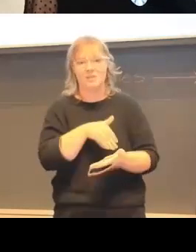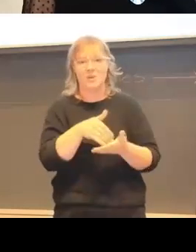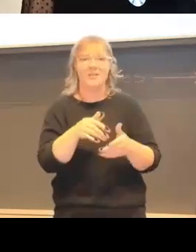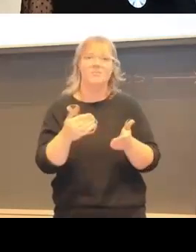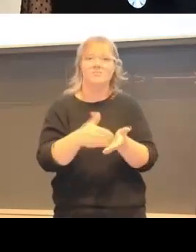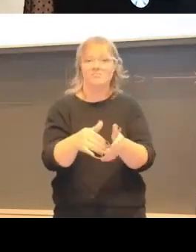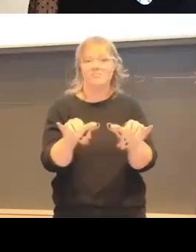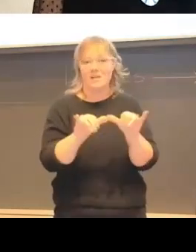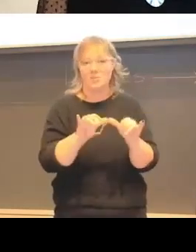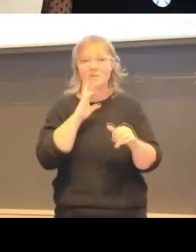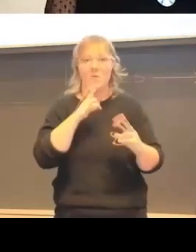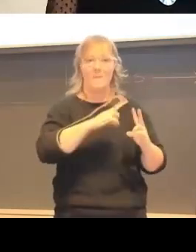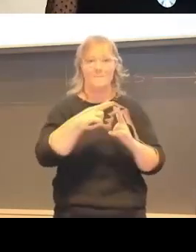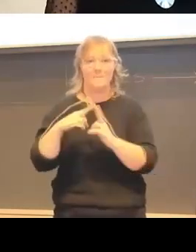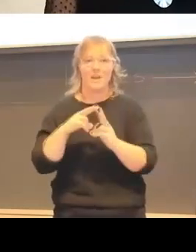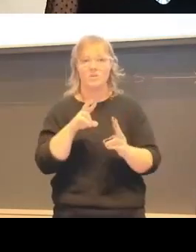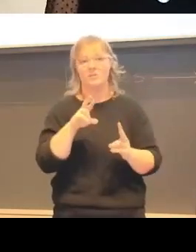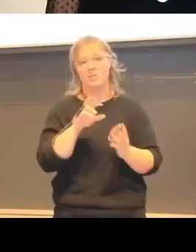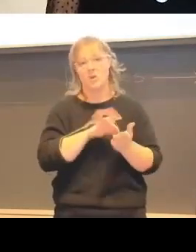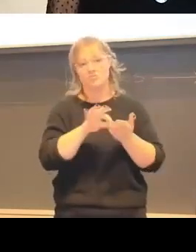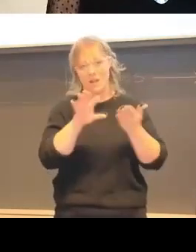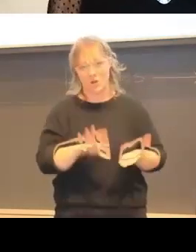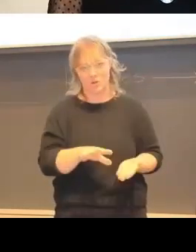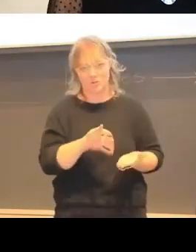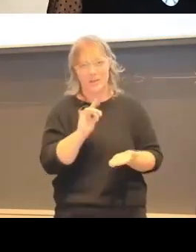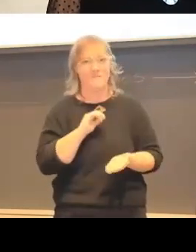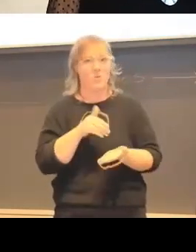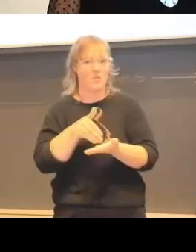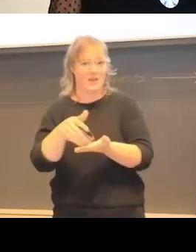pairs of rers and the potential correlations of those repeated evaluations were assessed with a